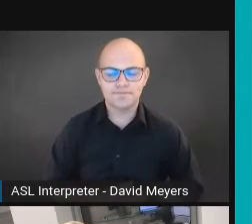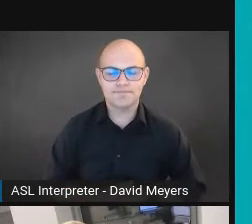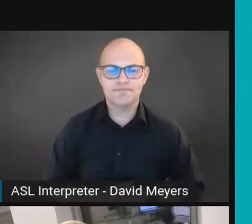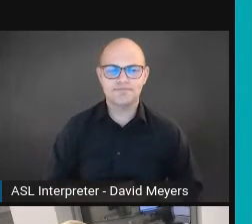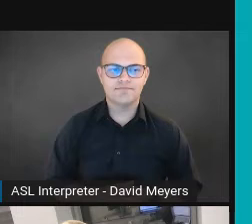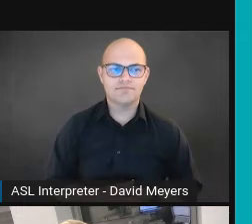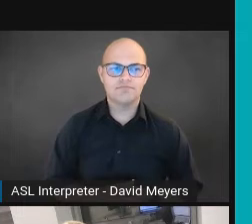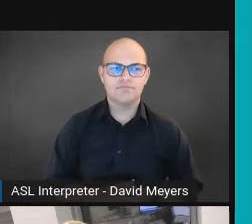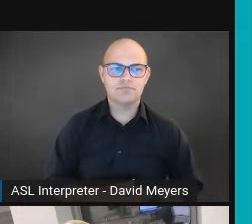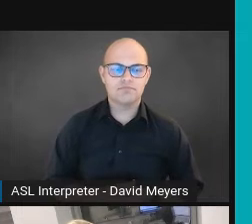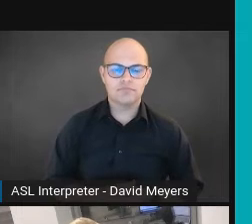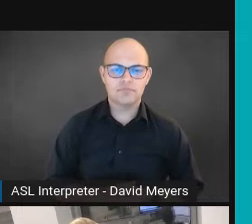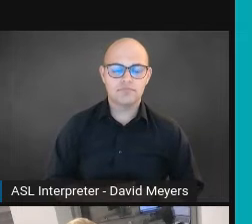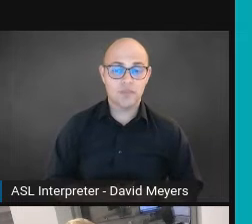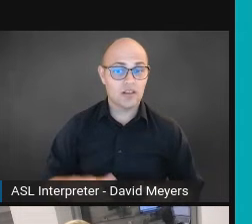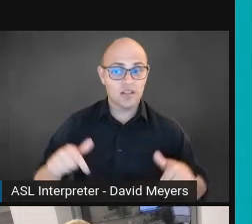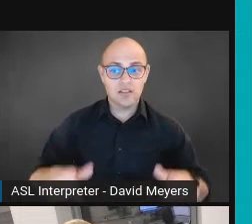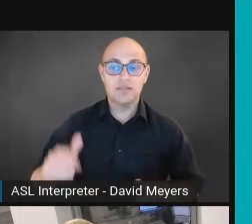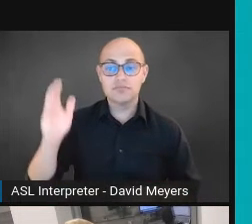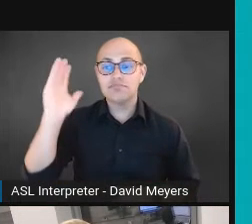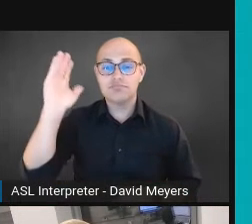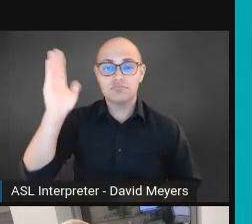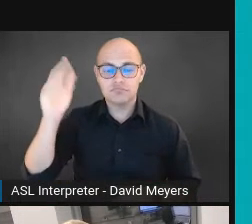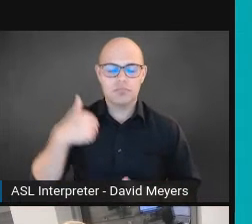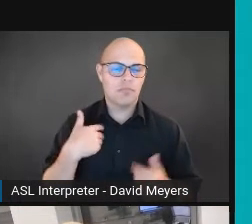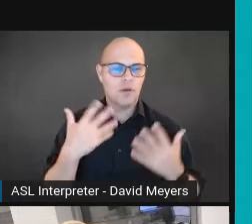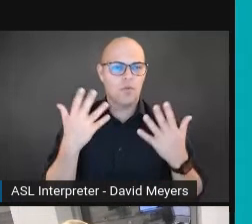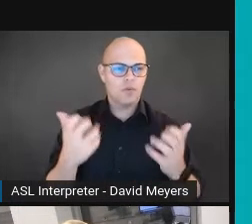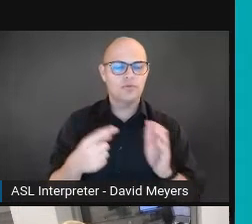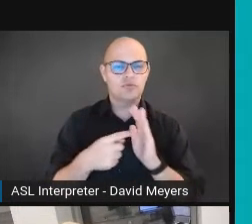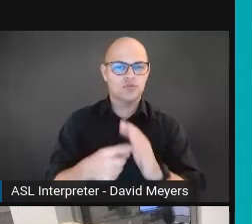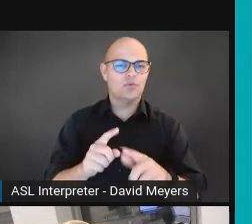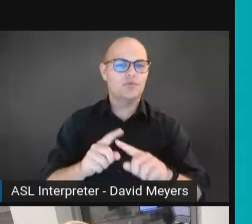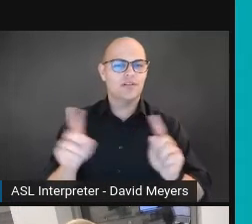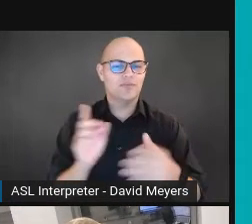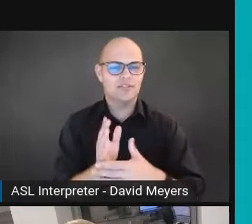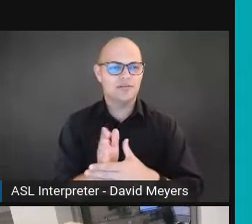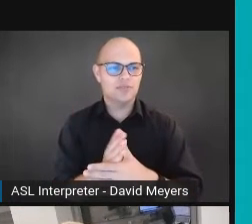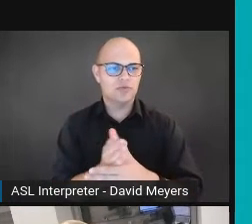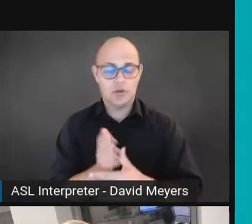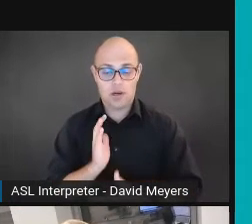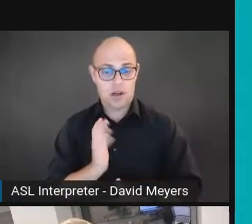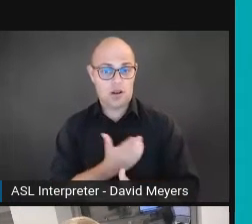At some point of this presentation, I would also like to show you the difference between the approach we had even two years ago